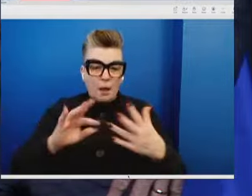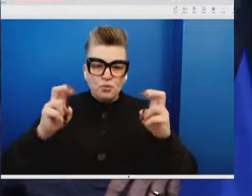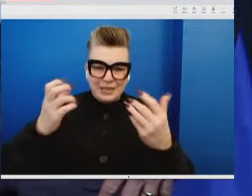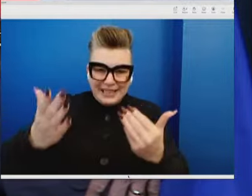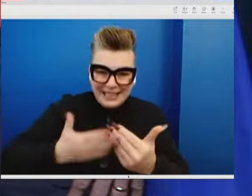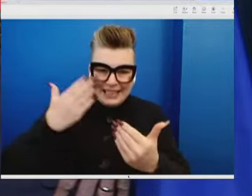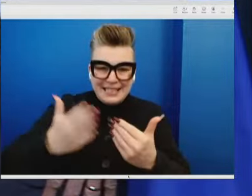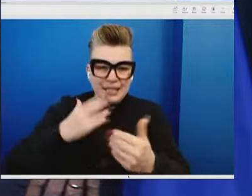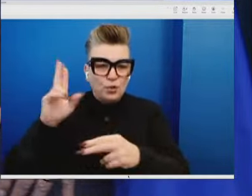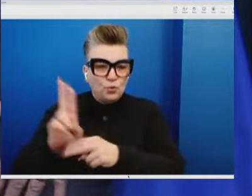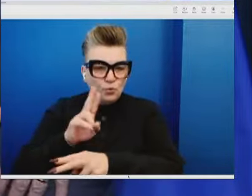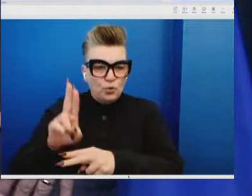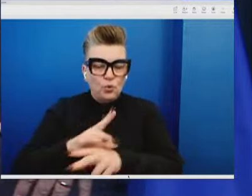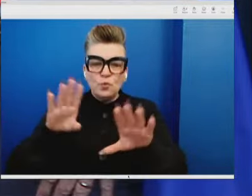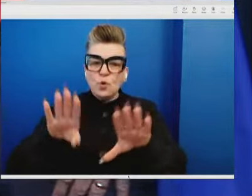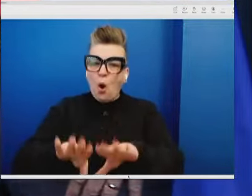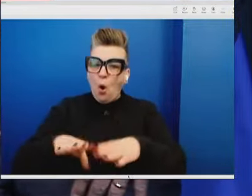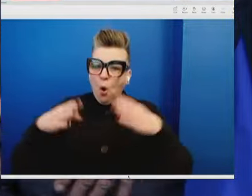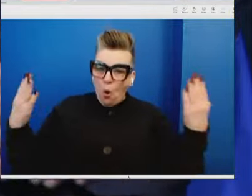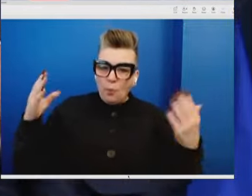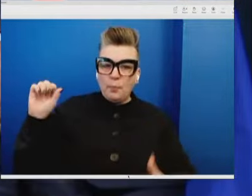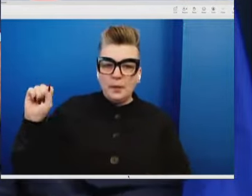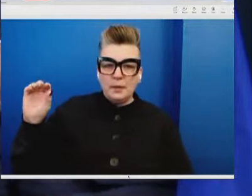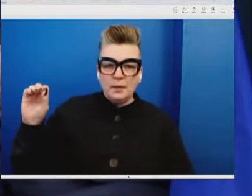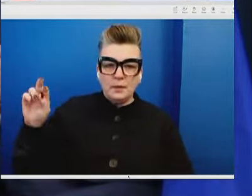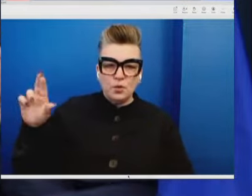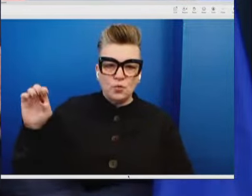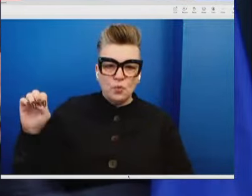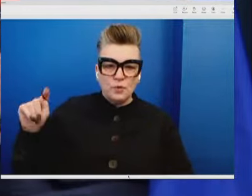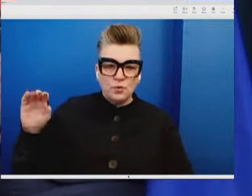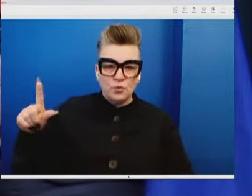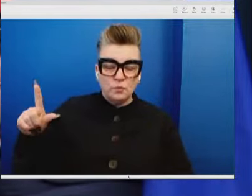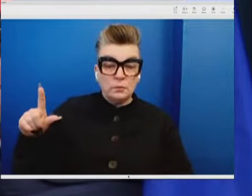And then as I said also a big part of our offering is this free technical assistance